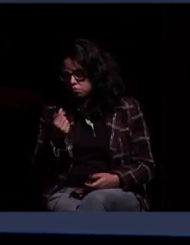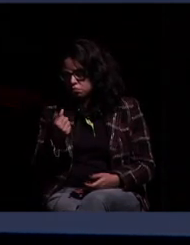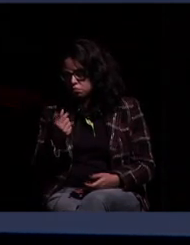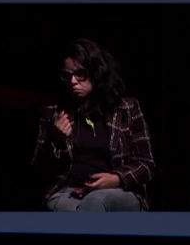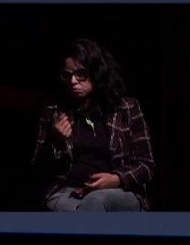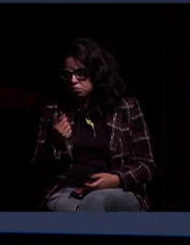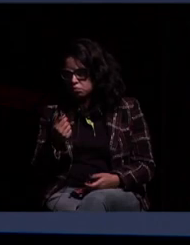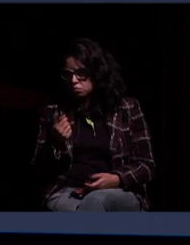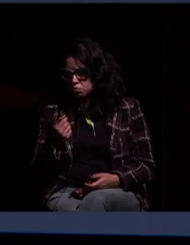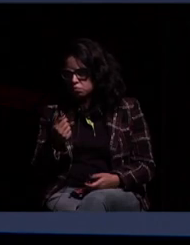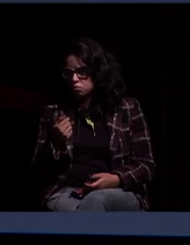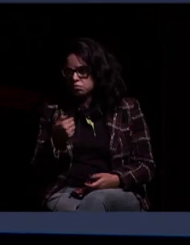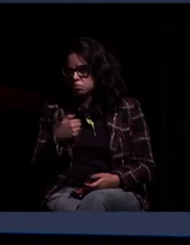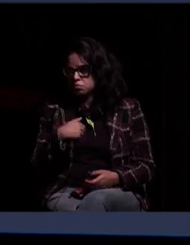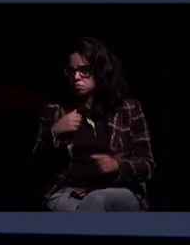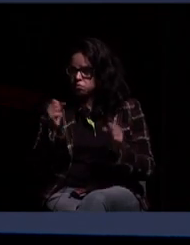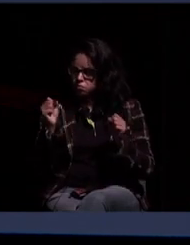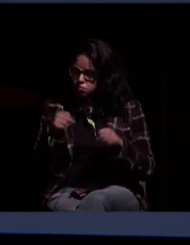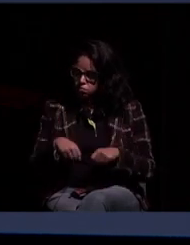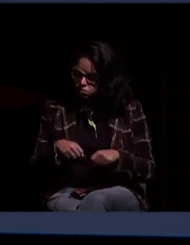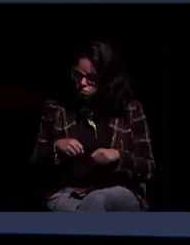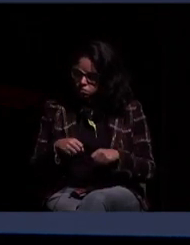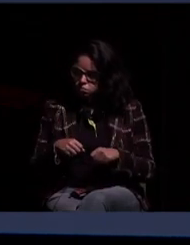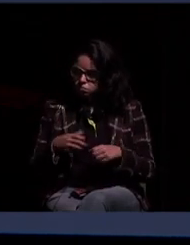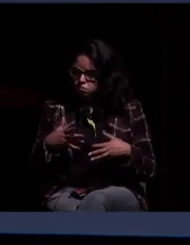It’s also easier if you are educated